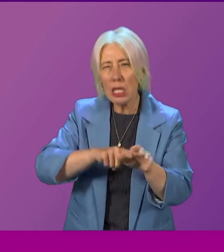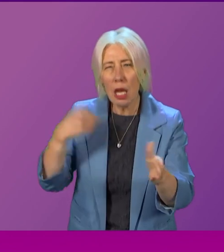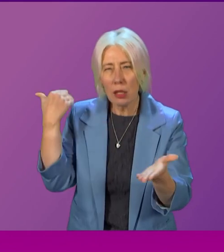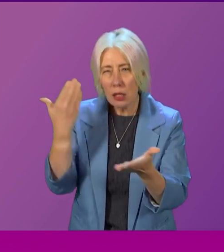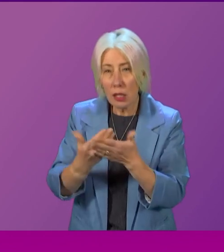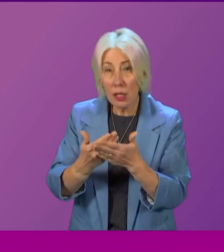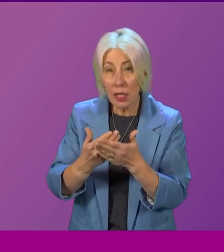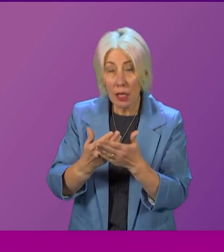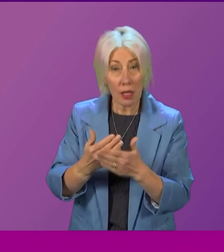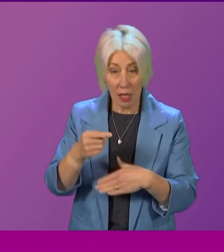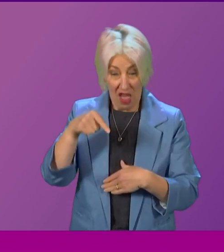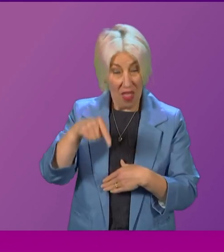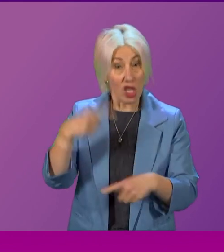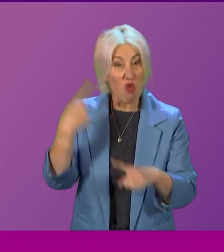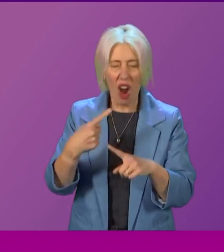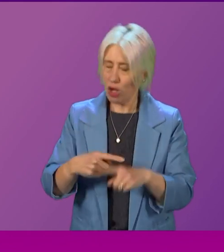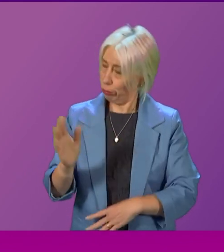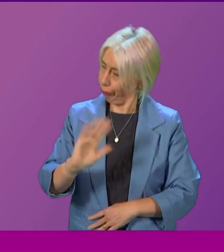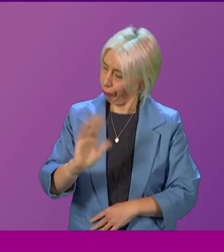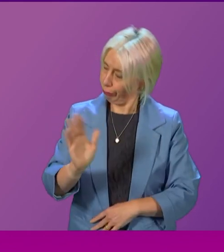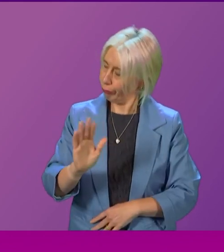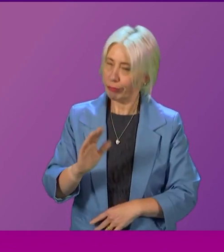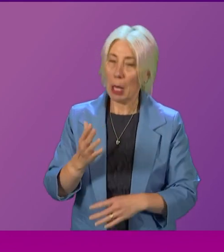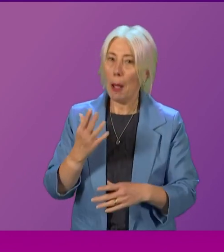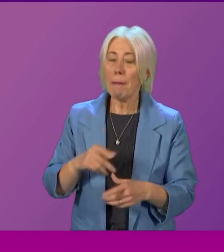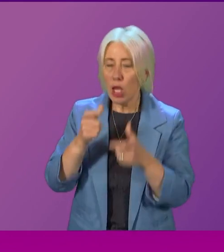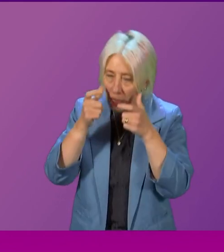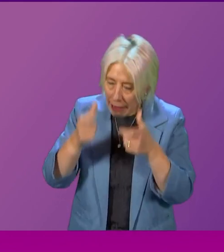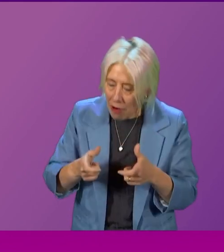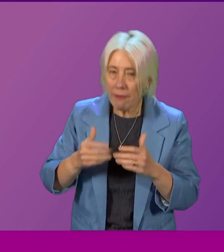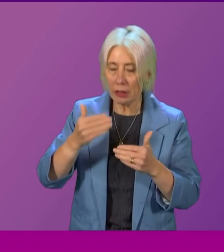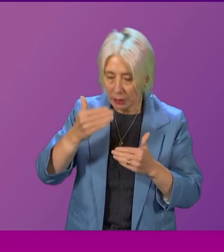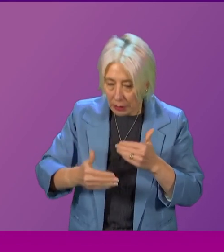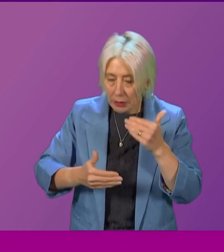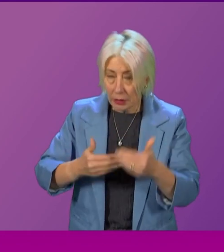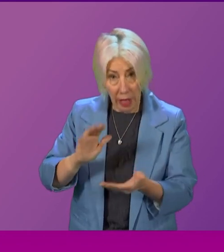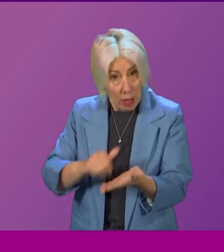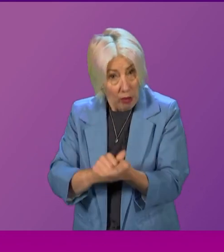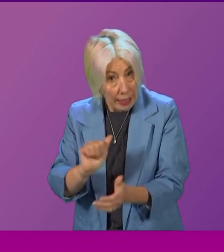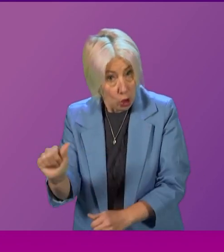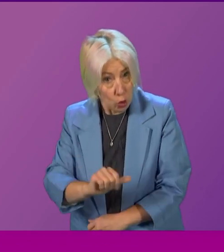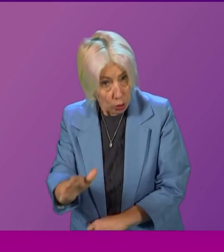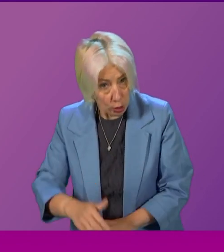It has not been rushed; it has been done carefully—and rightly so.